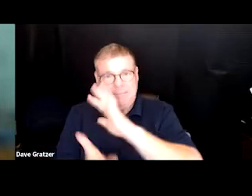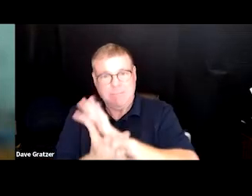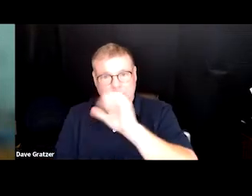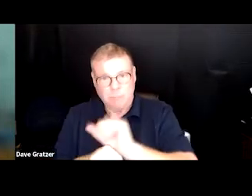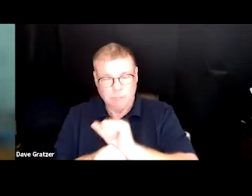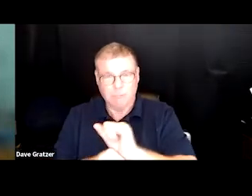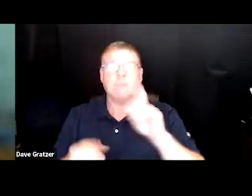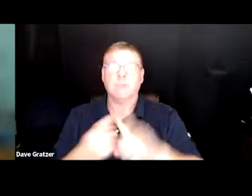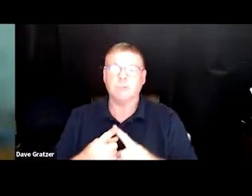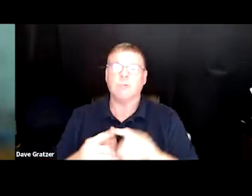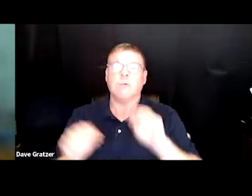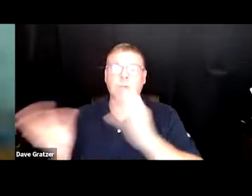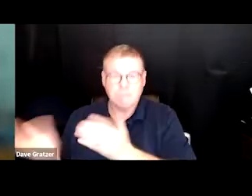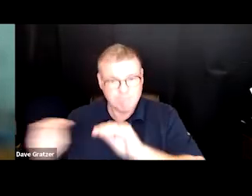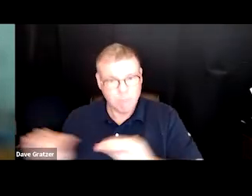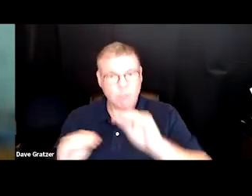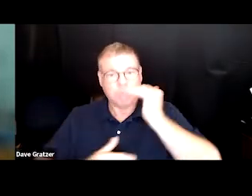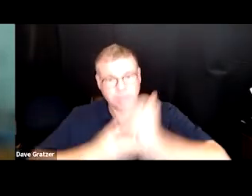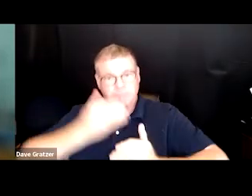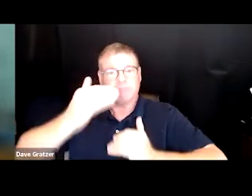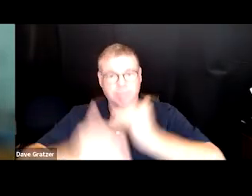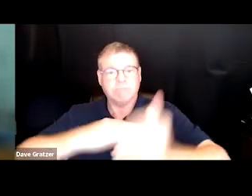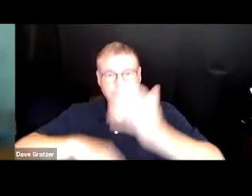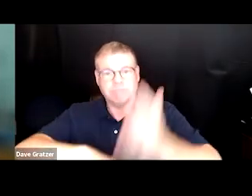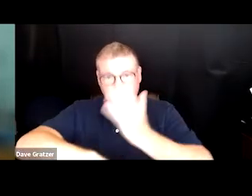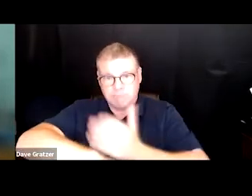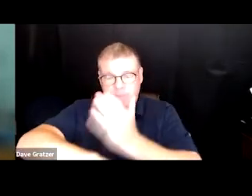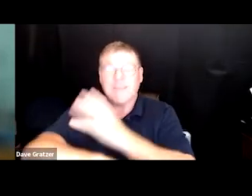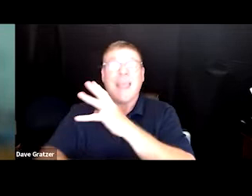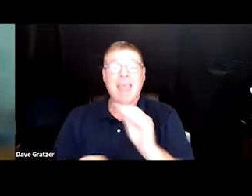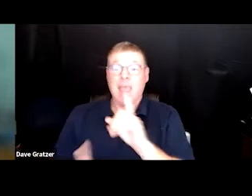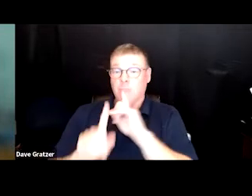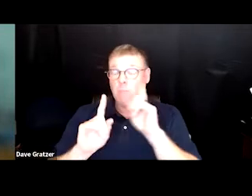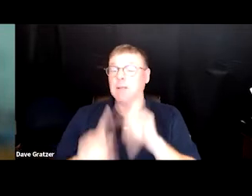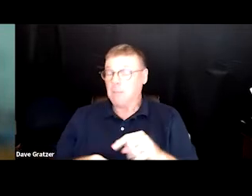to be able to move the process long and respond positively to outreach effort.